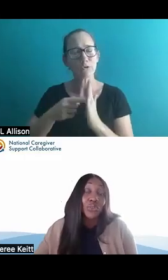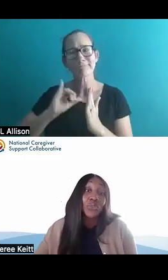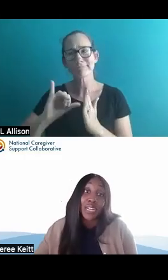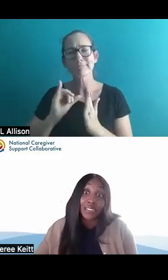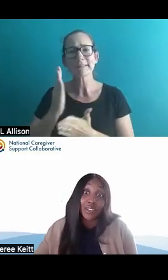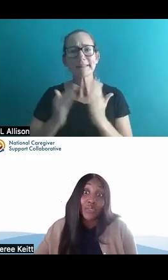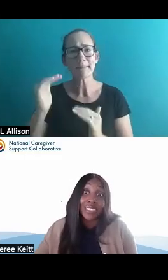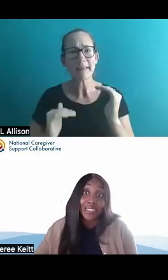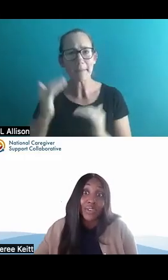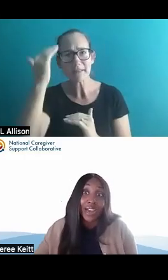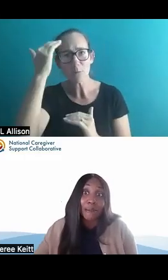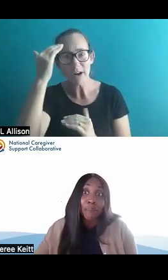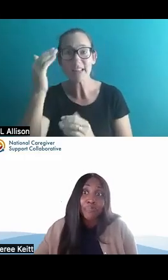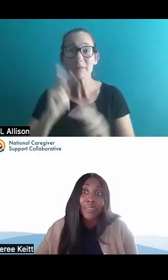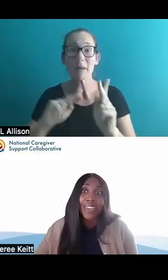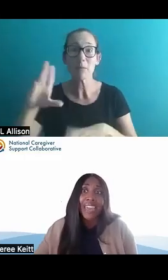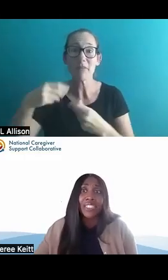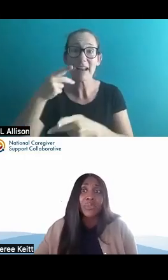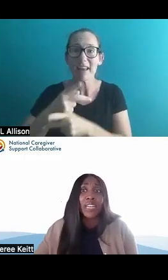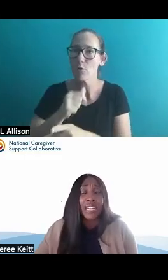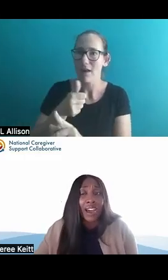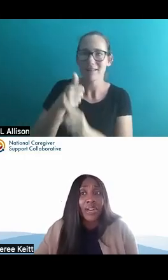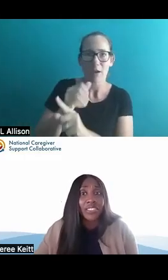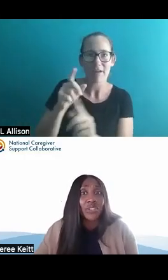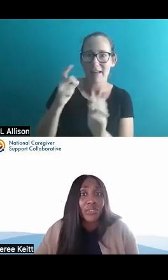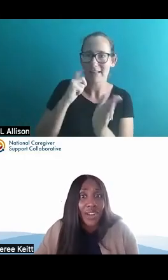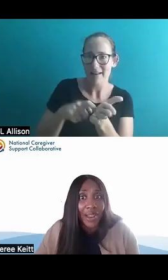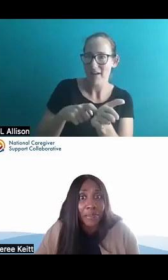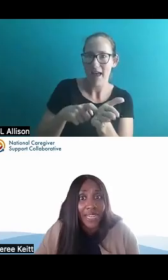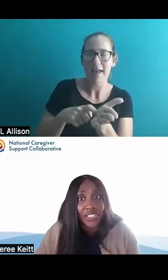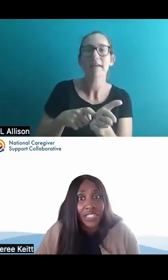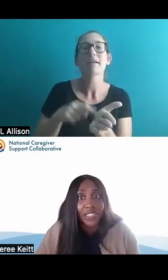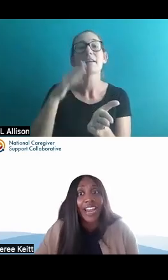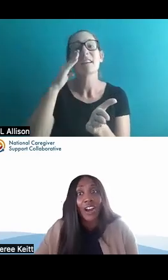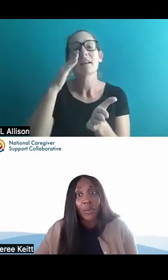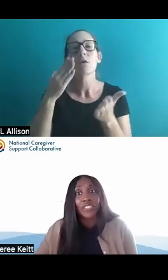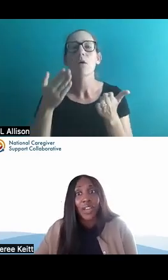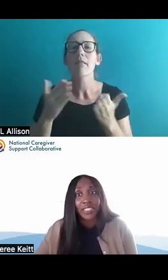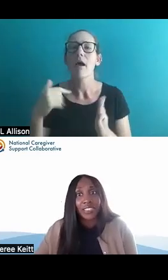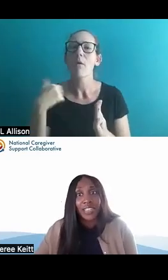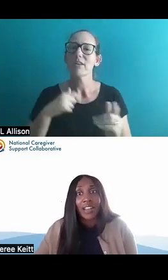who do not self-identify, and this will allow us to refine messaging and outreach strategies